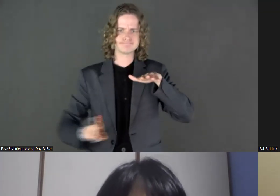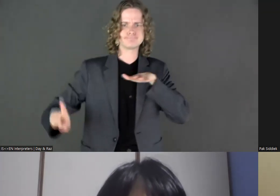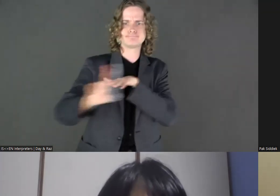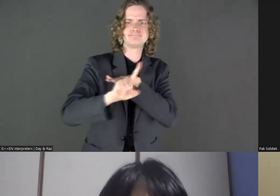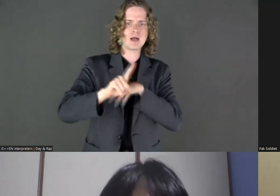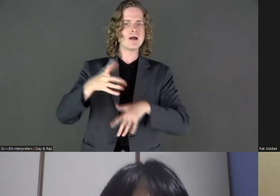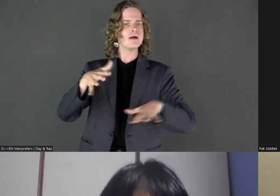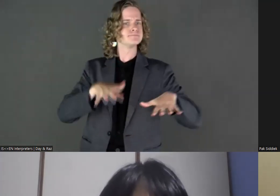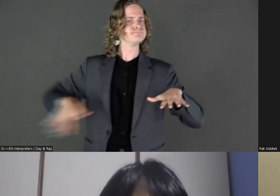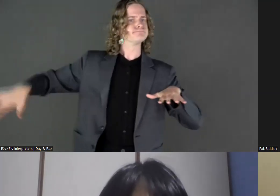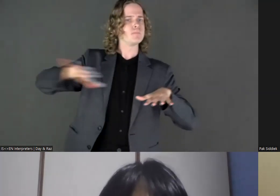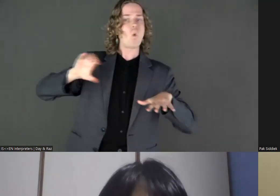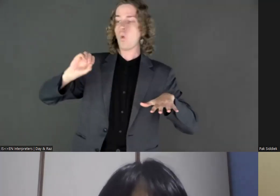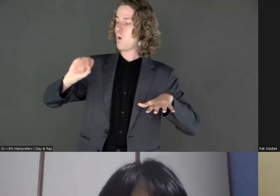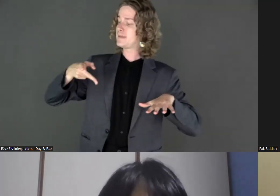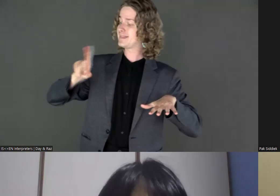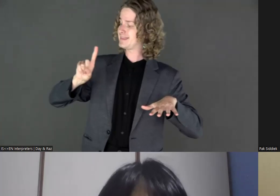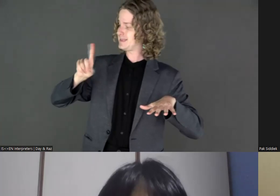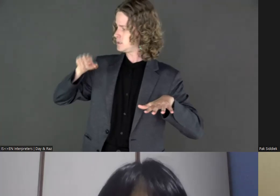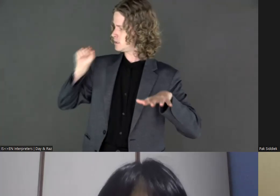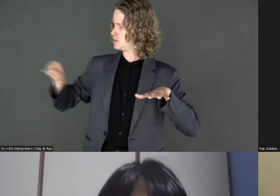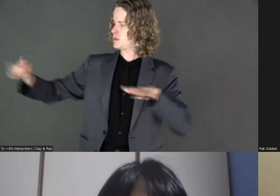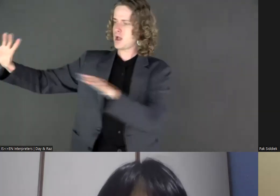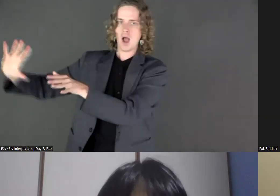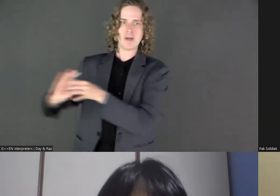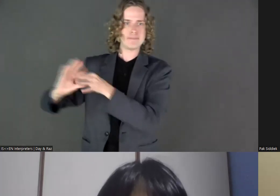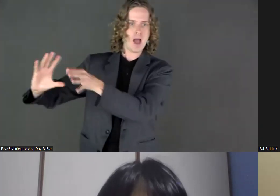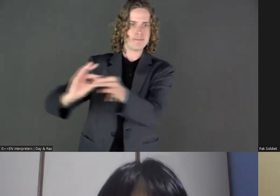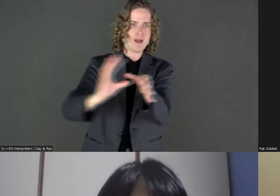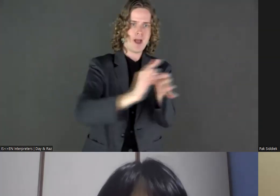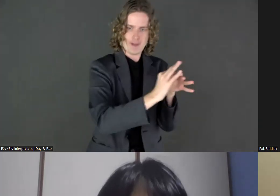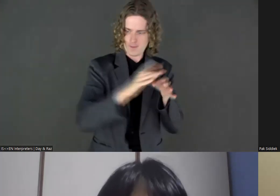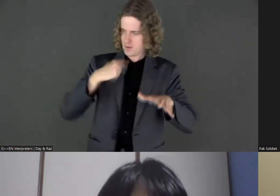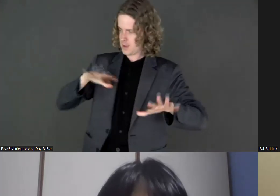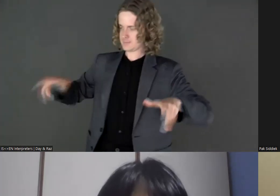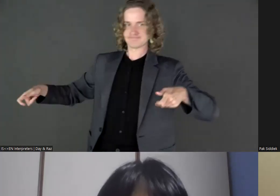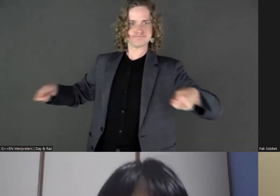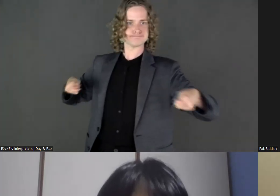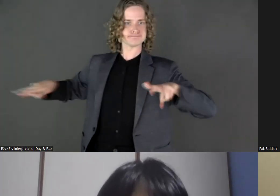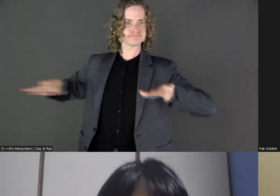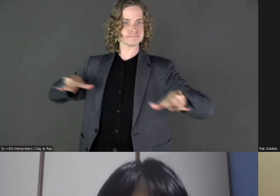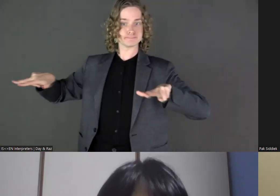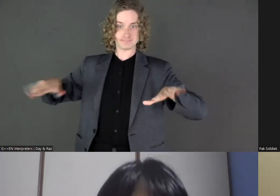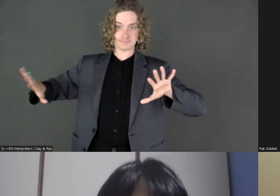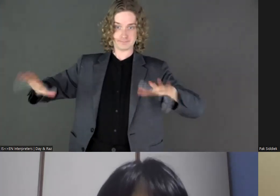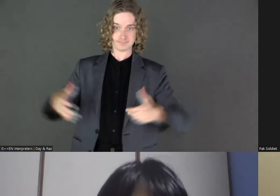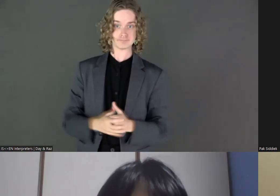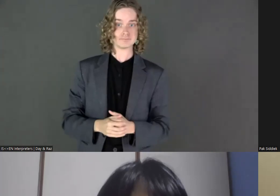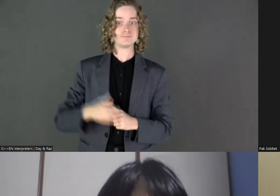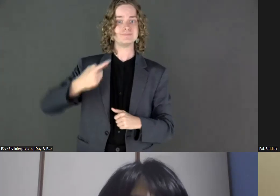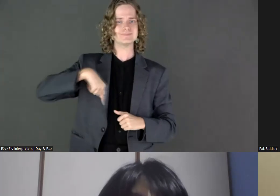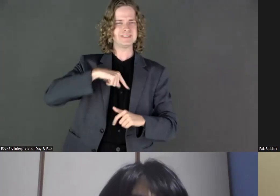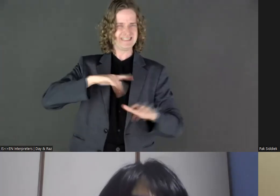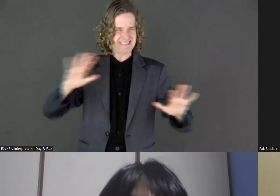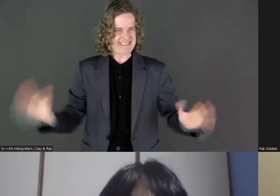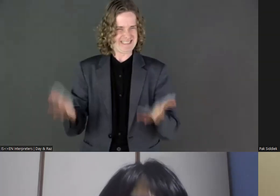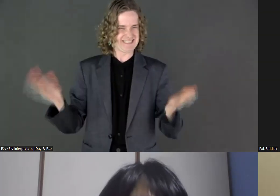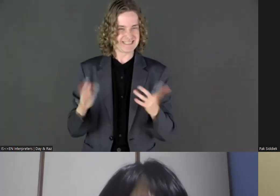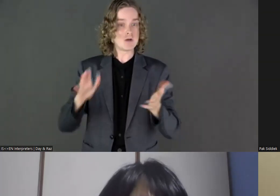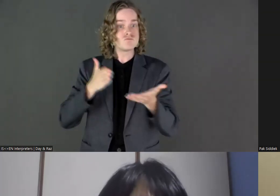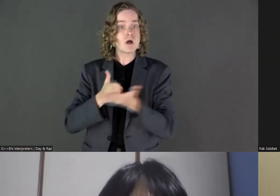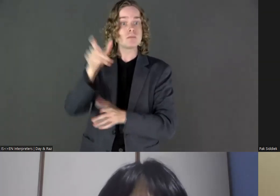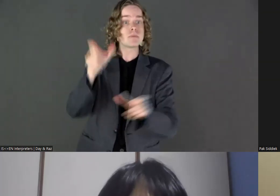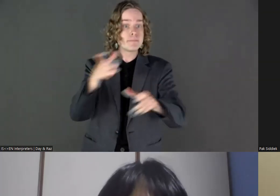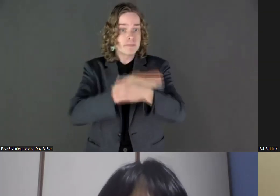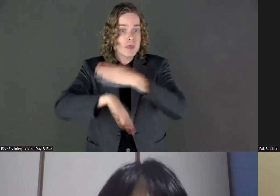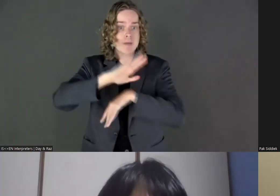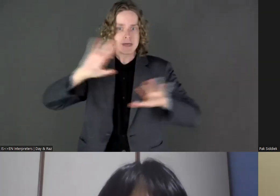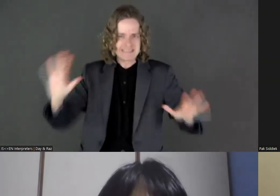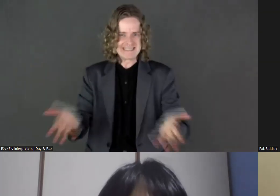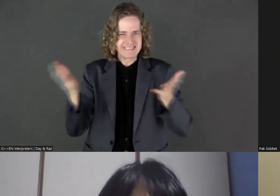beginning of the war 24th of February 2022. Our organization has been actively involved